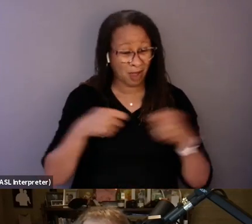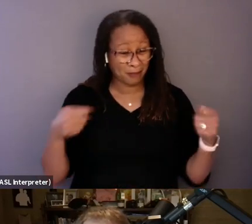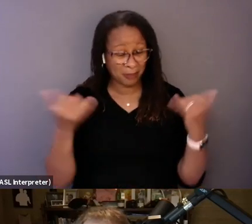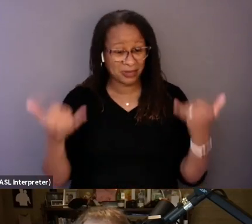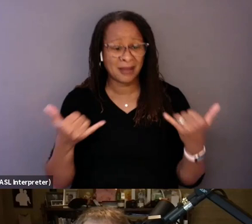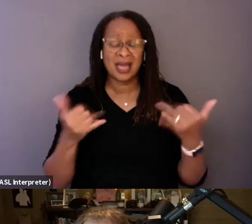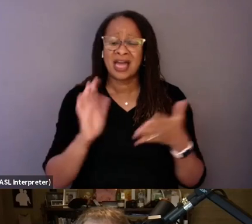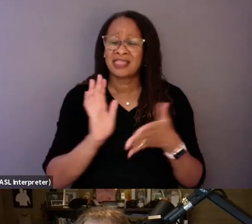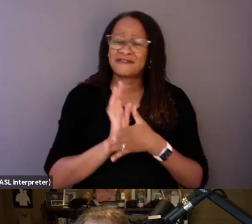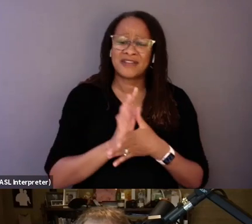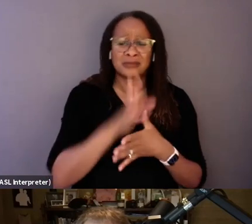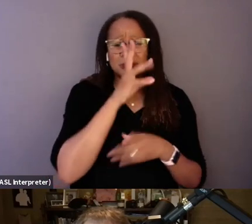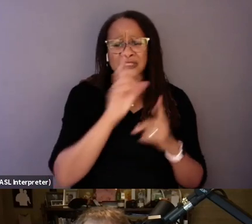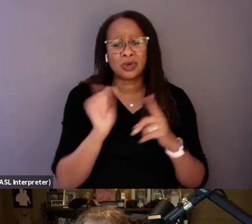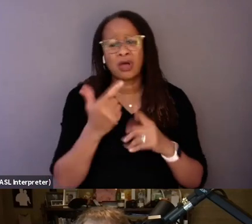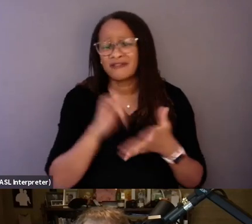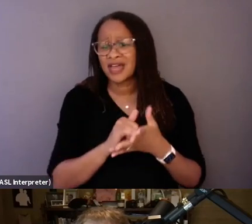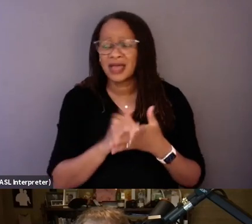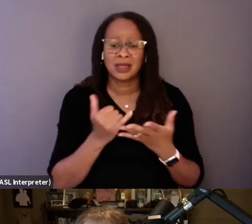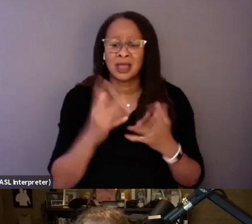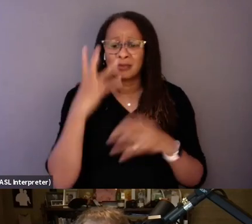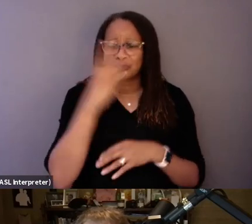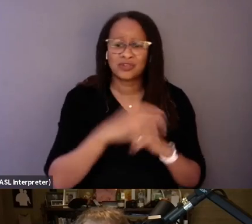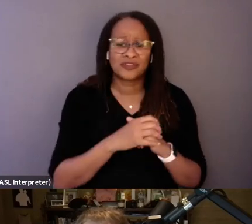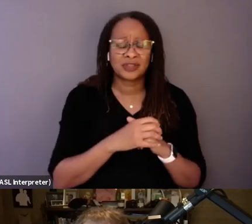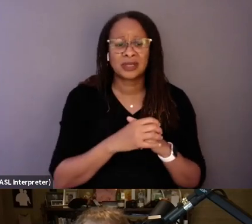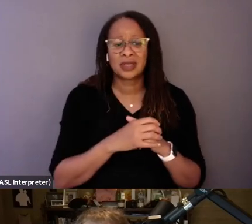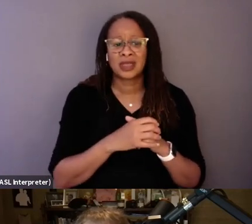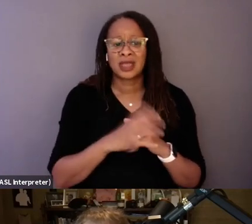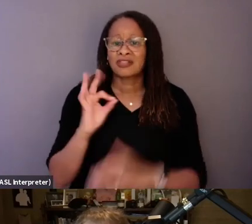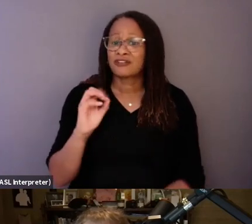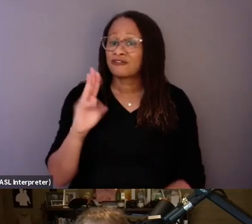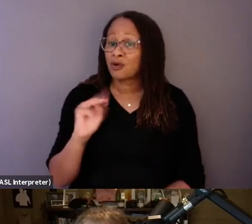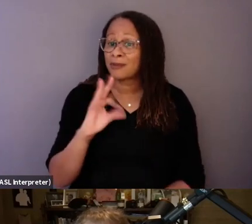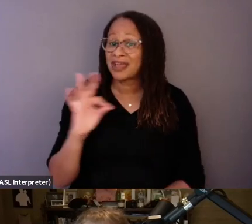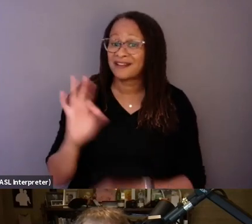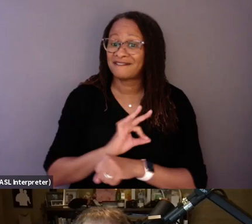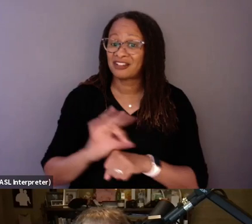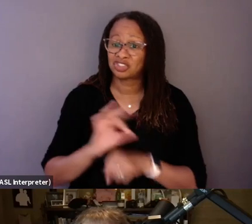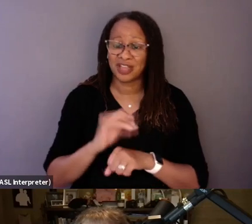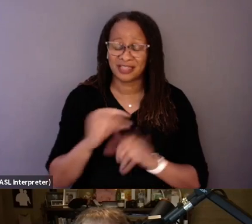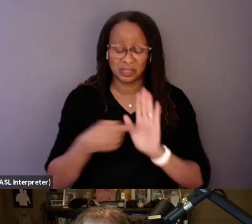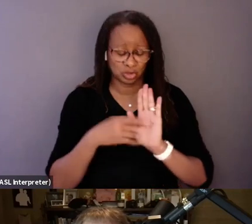so beautifully. It's such an important part of it which is that the form and function that echoes John's essence was his heart.